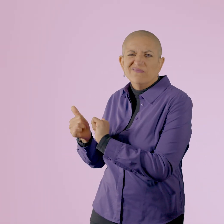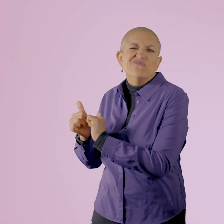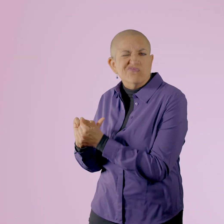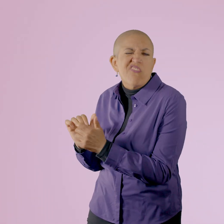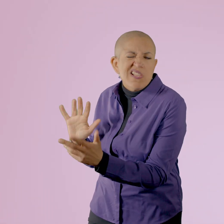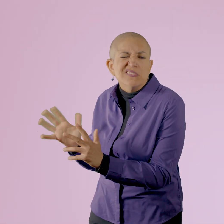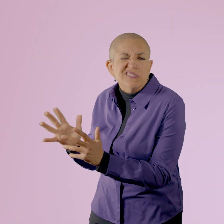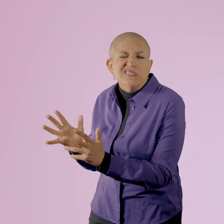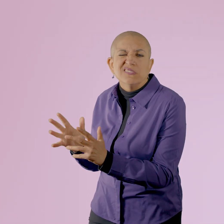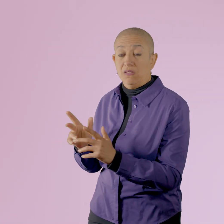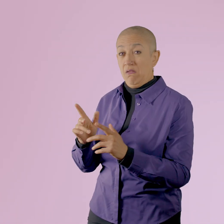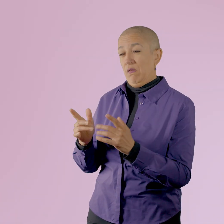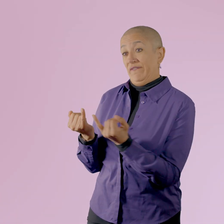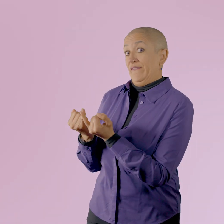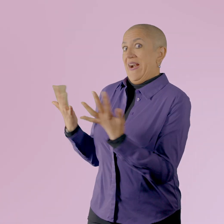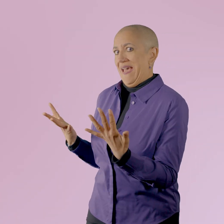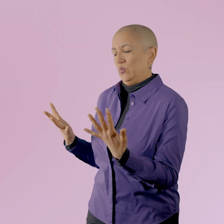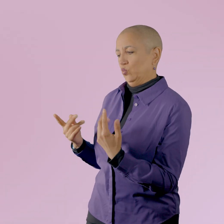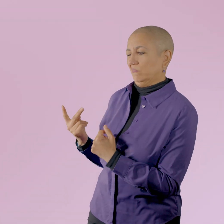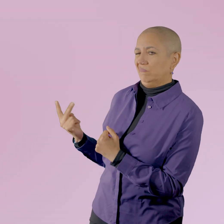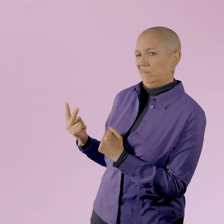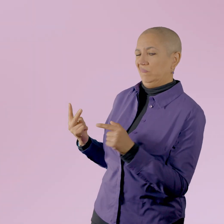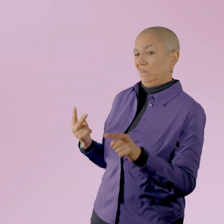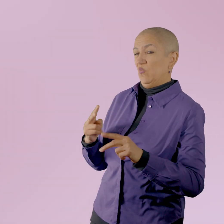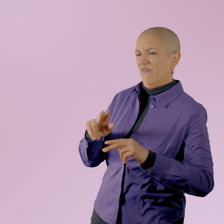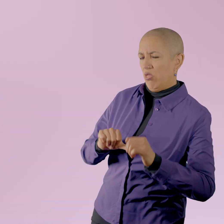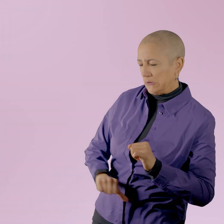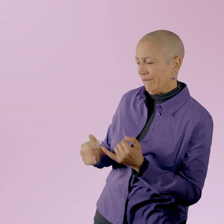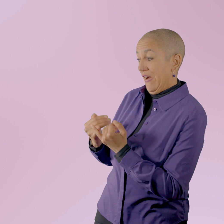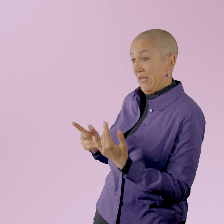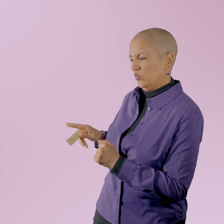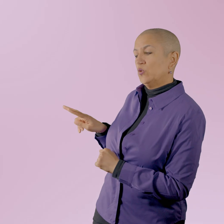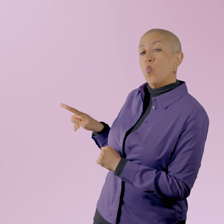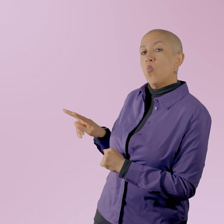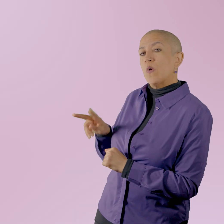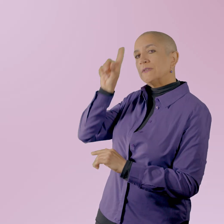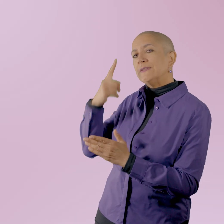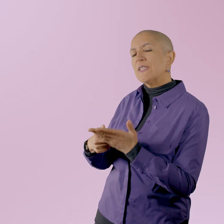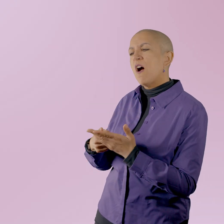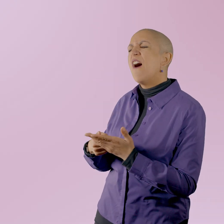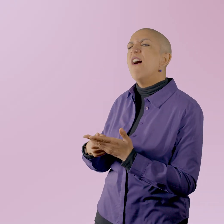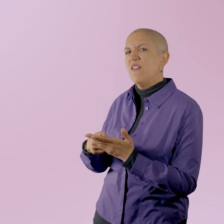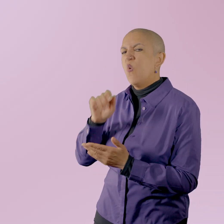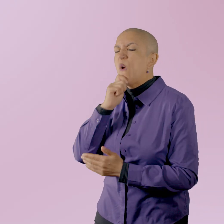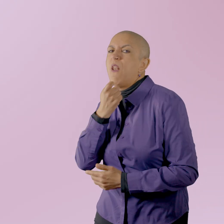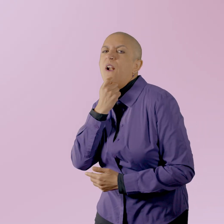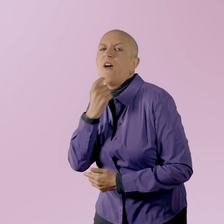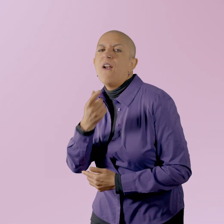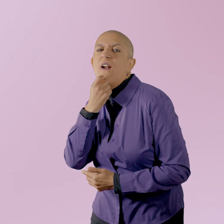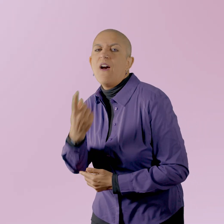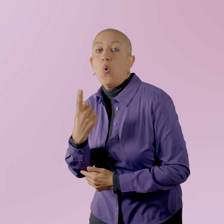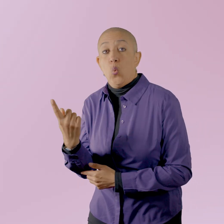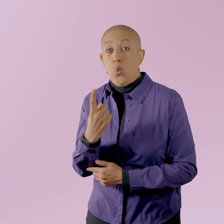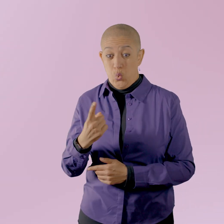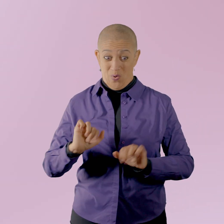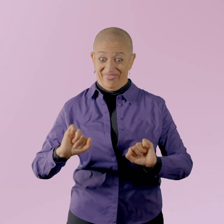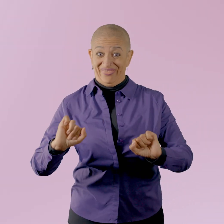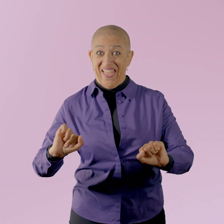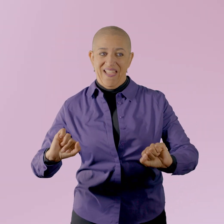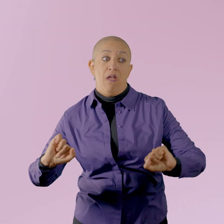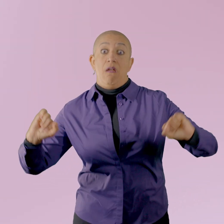decide to tell Mr Ford and Mr Page about their master’s plan.